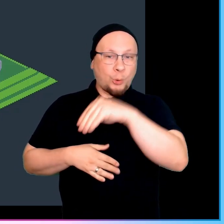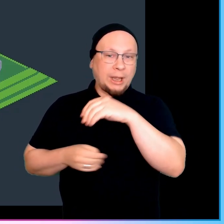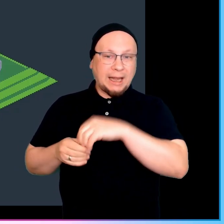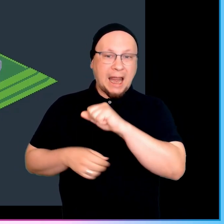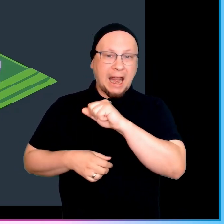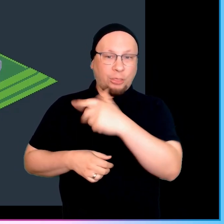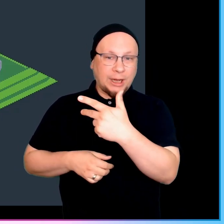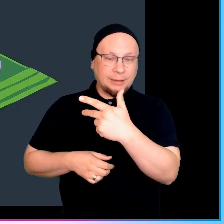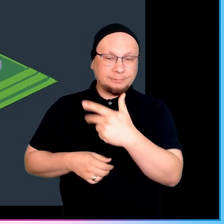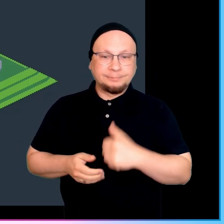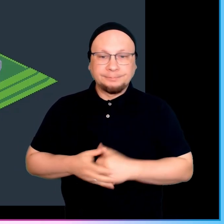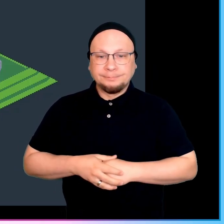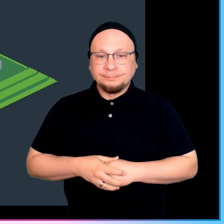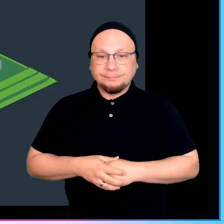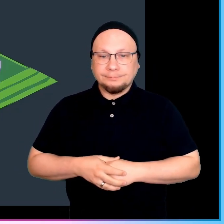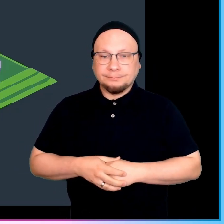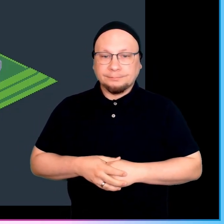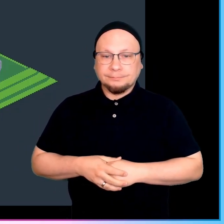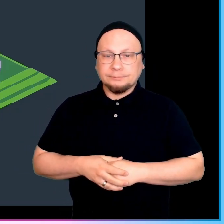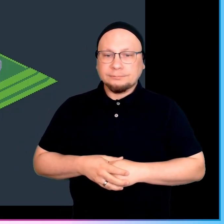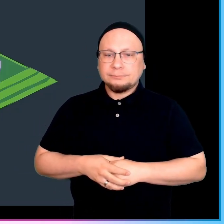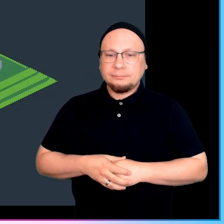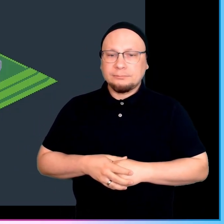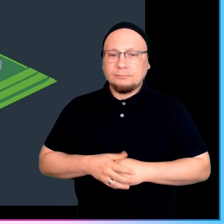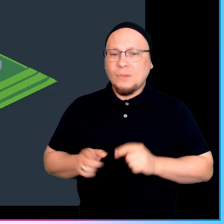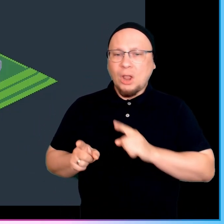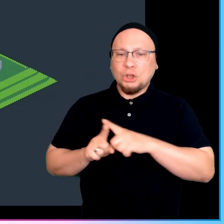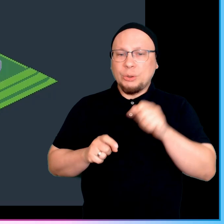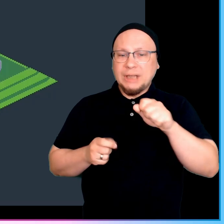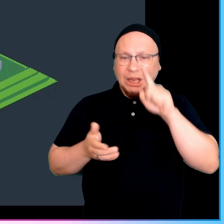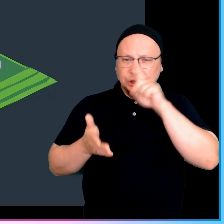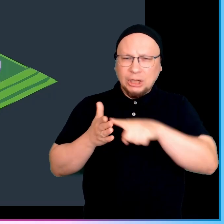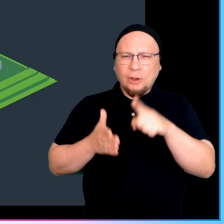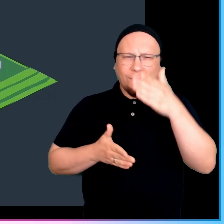The player can also prompt inspections of buildings to find out more about them.